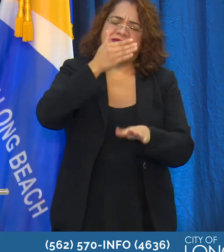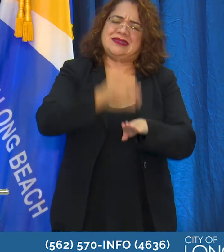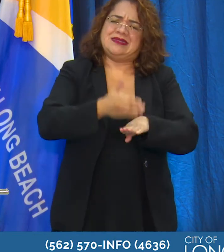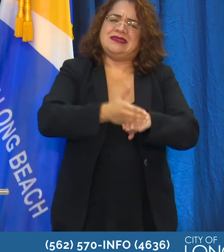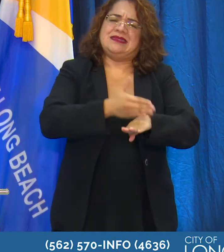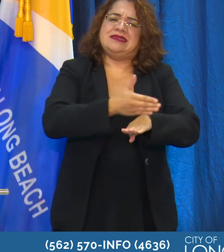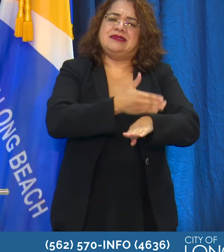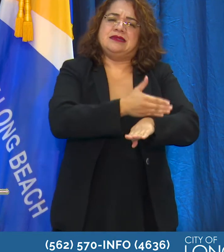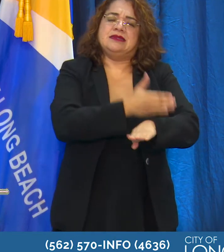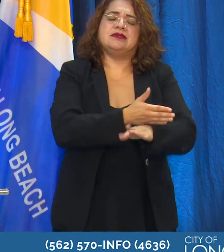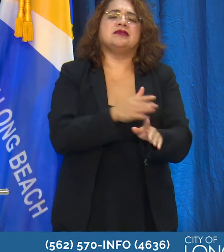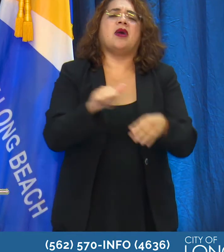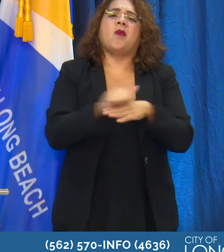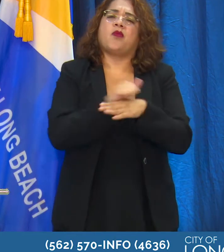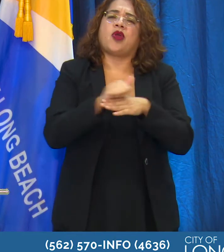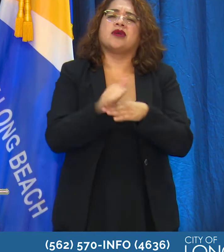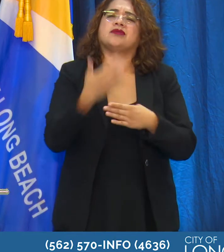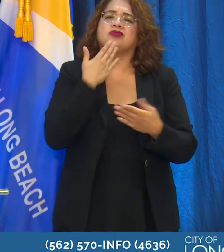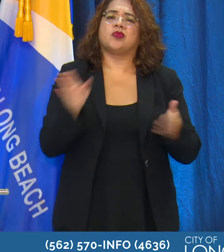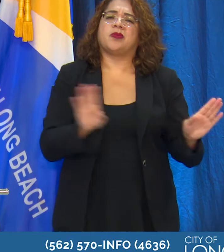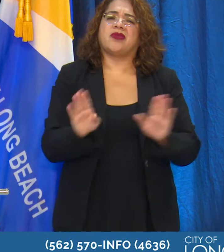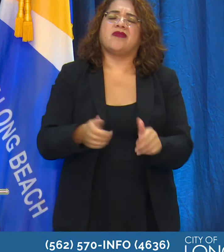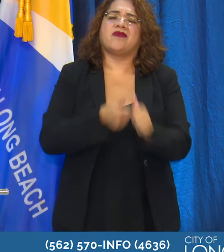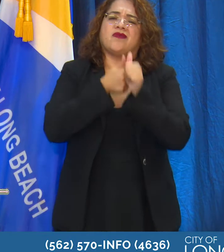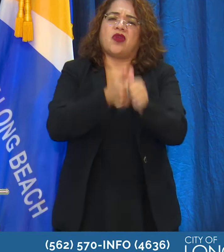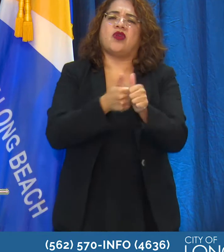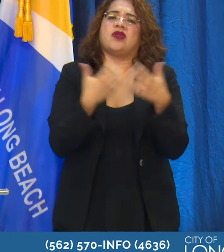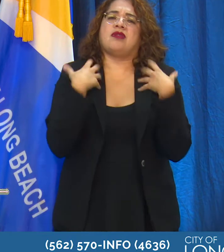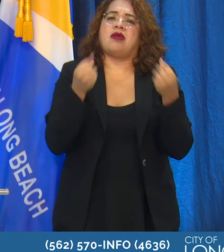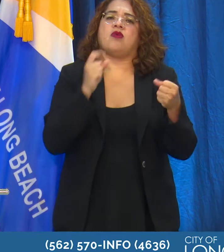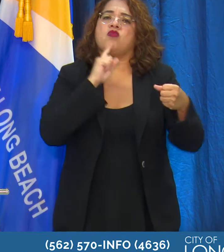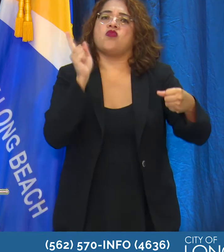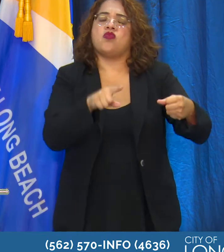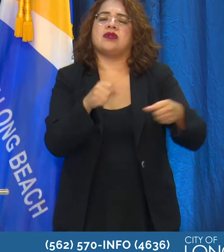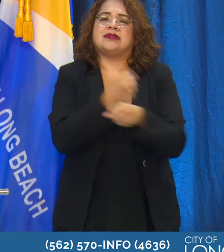to make sure that we continue all other safety practices so thank you.